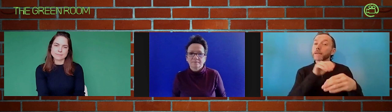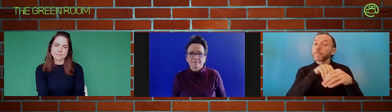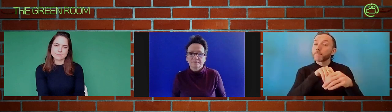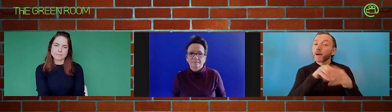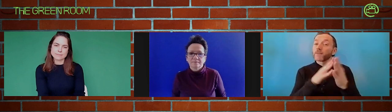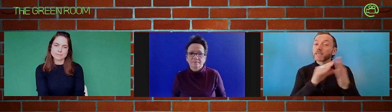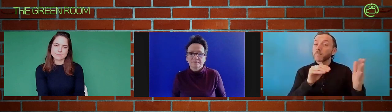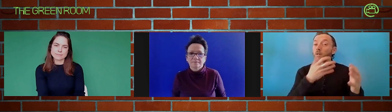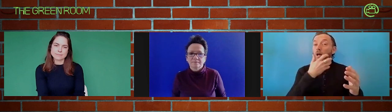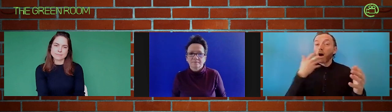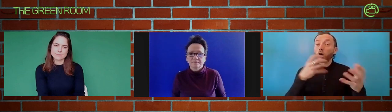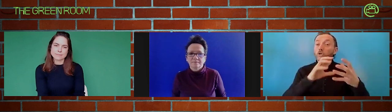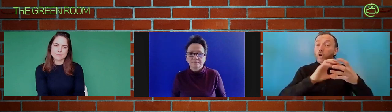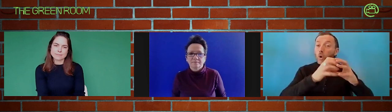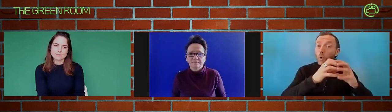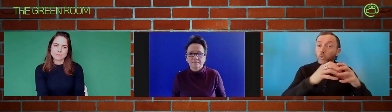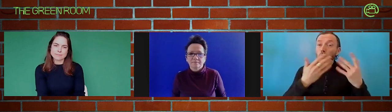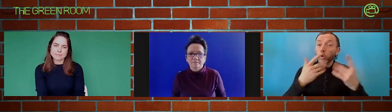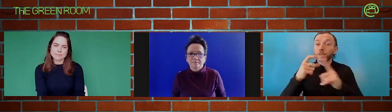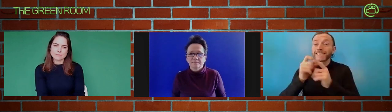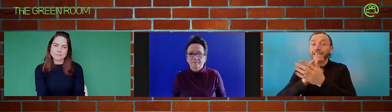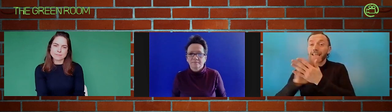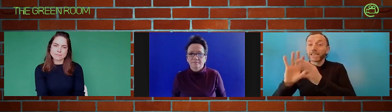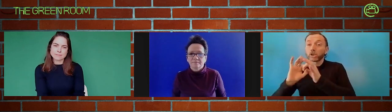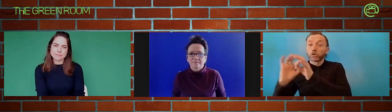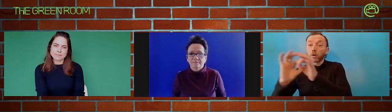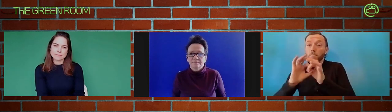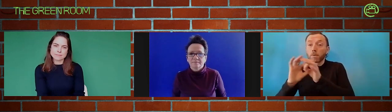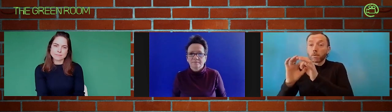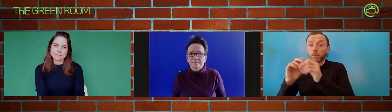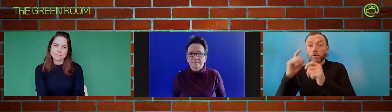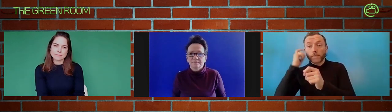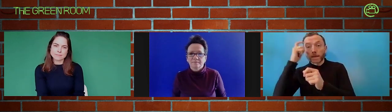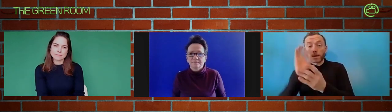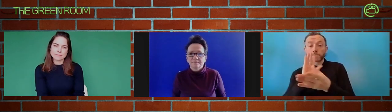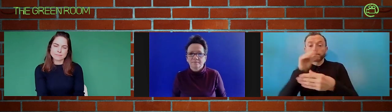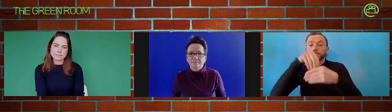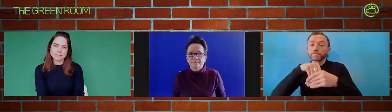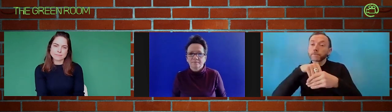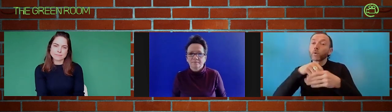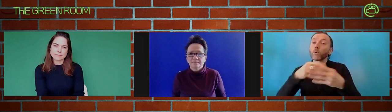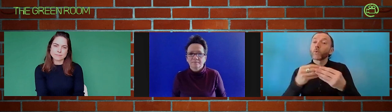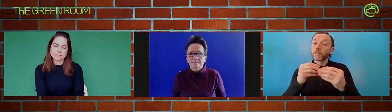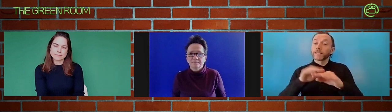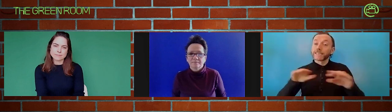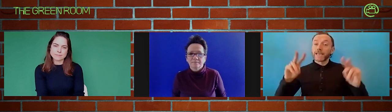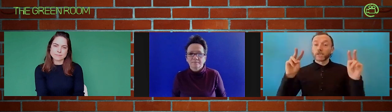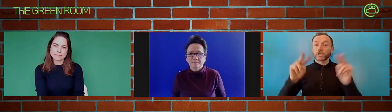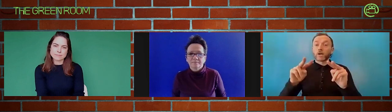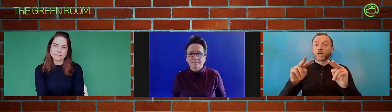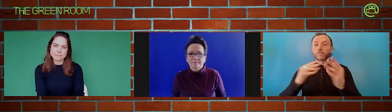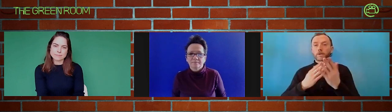you know, would consider getting involved with Stage Sight. But yeah, my hat's off to Prema and